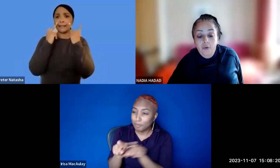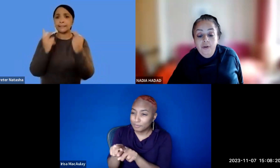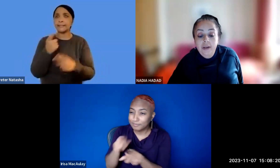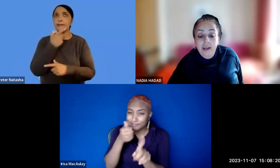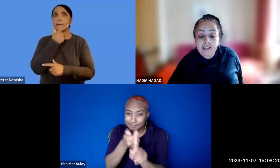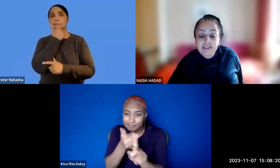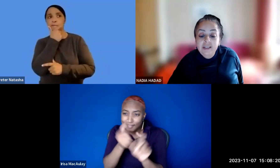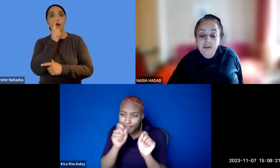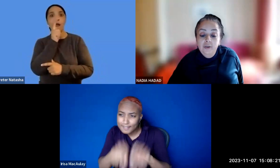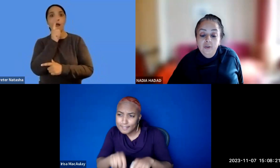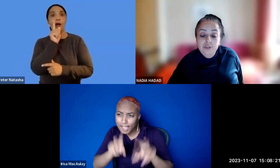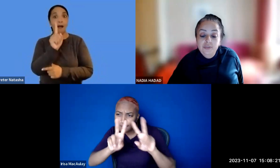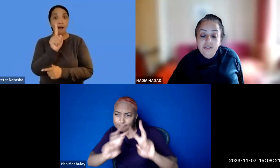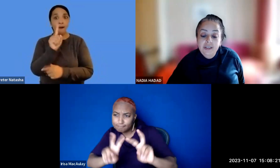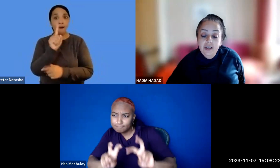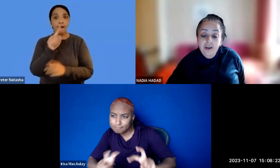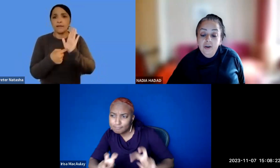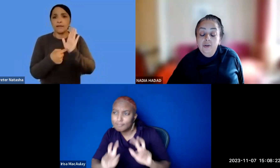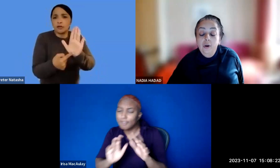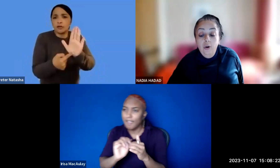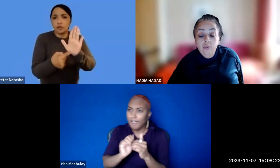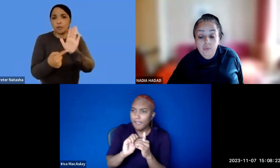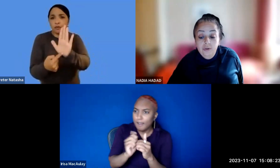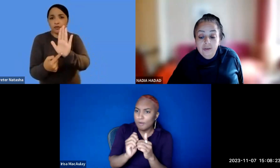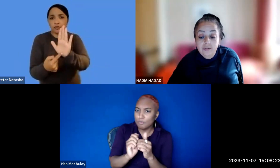of enhancing inclusion in your own work.